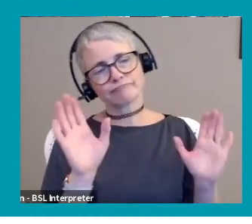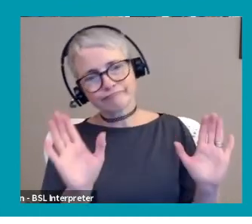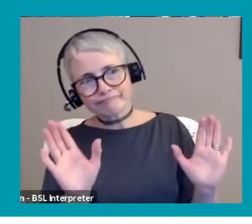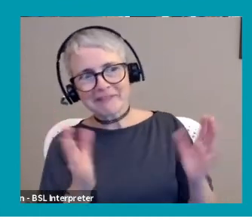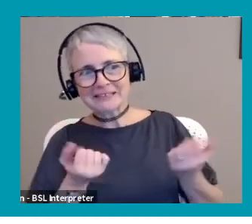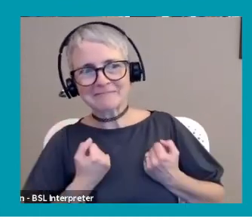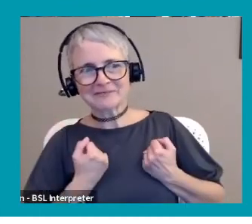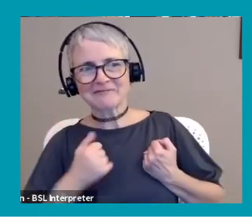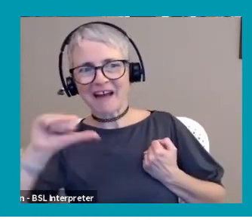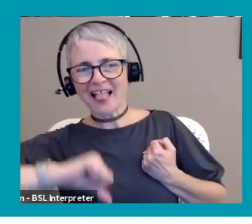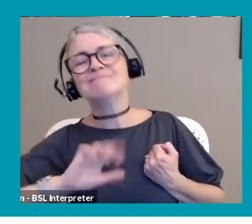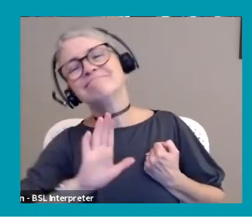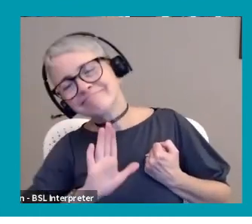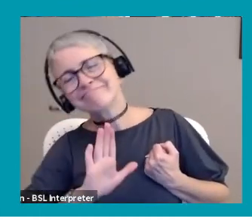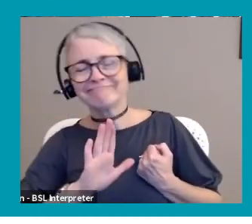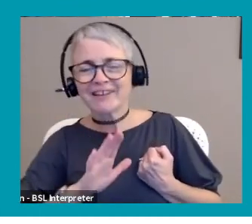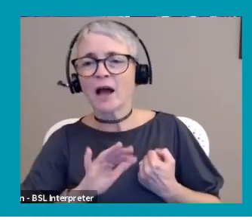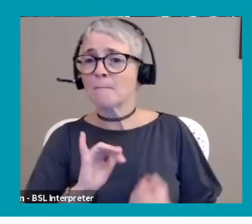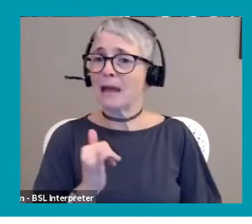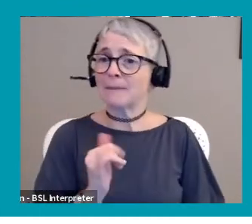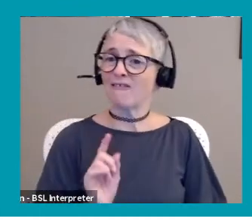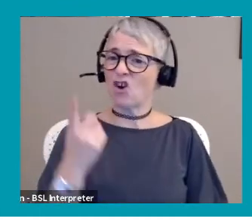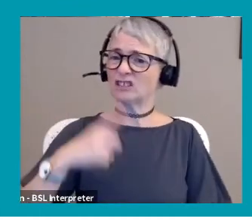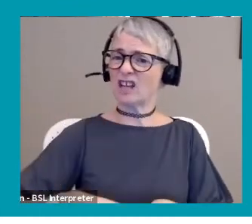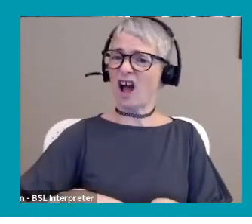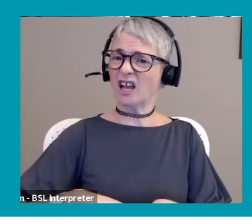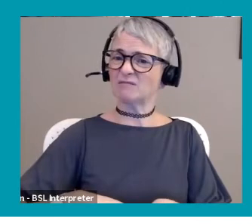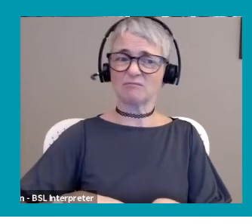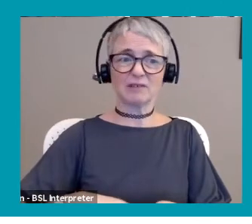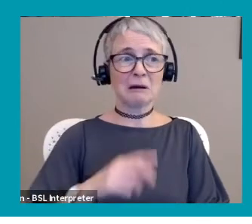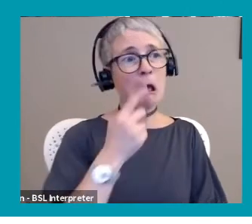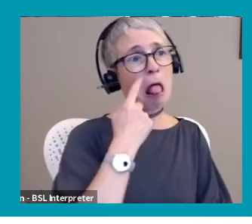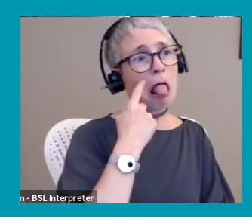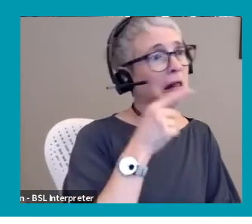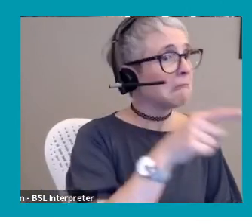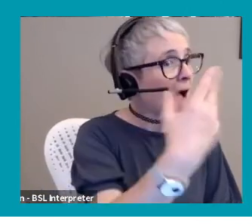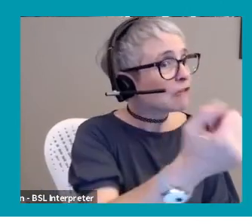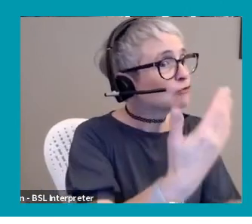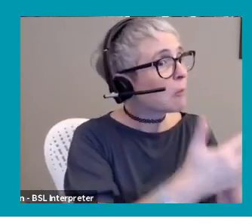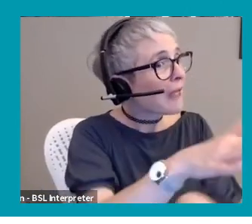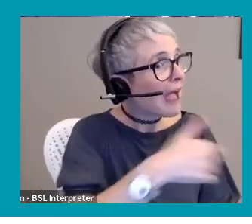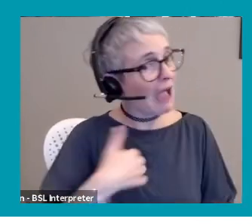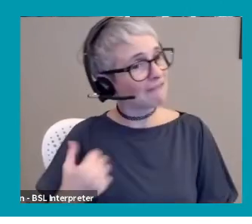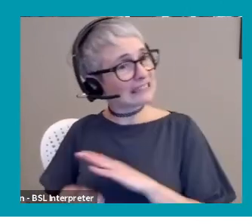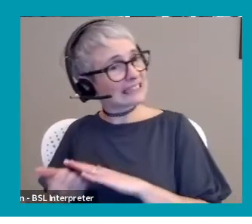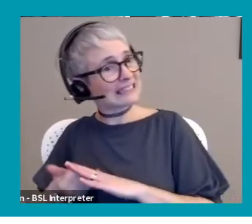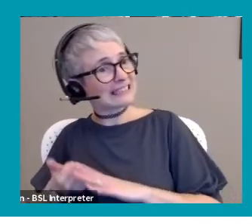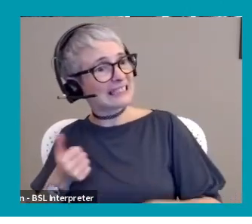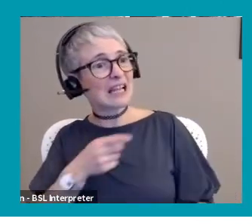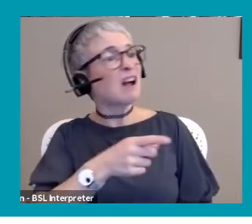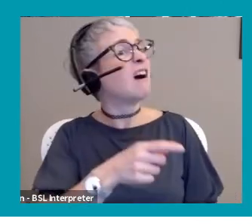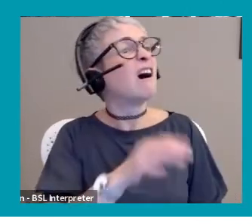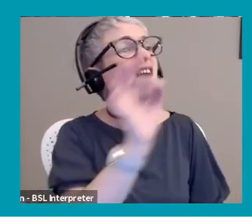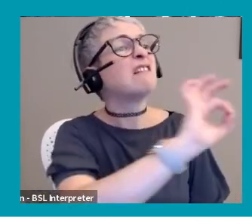If it doesn't pay off you will be memorable and you will have done your